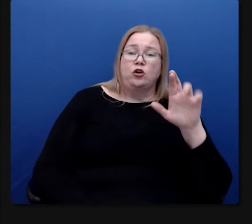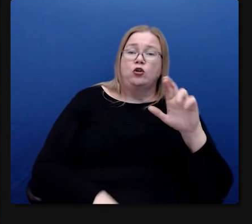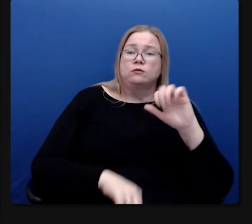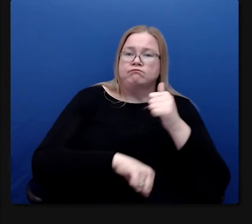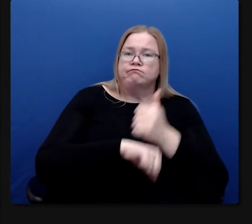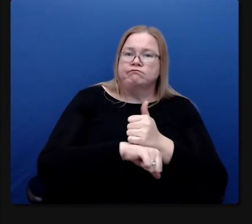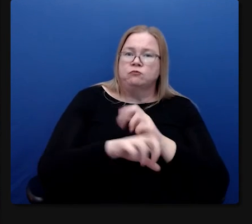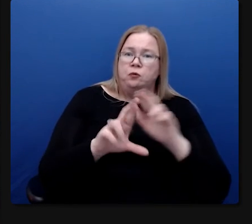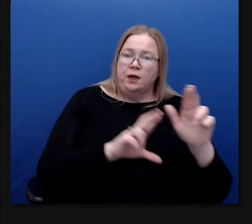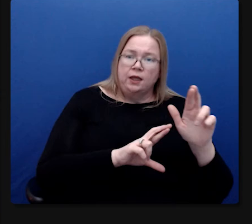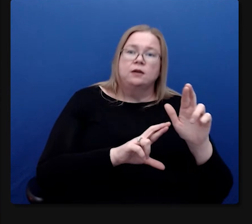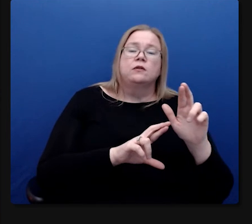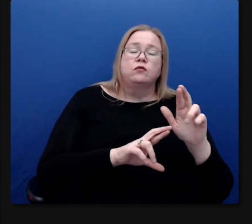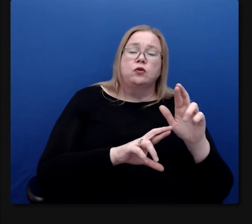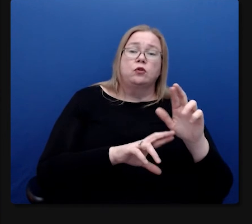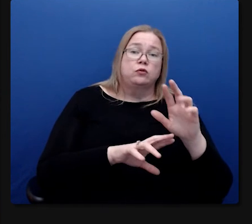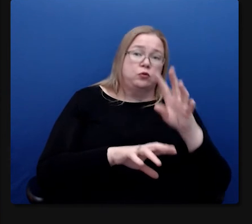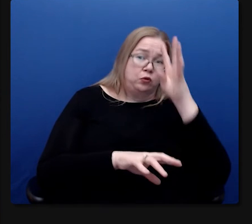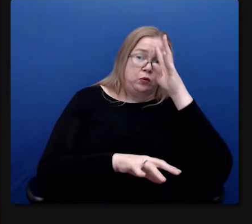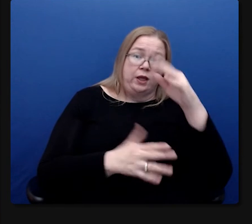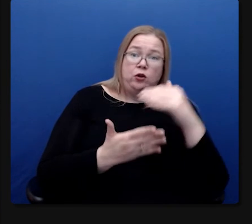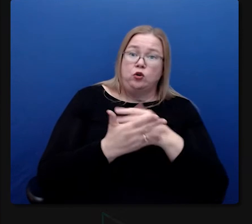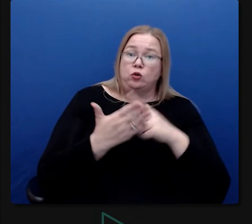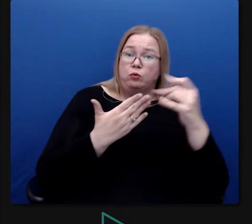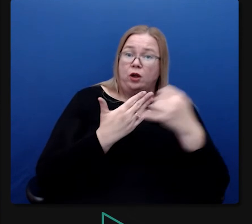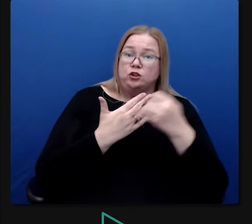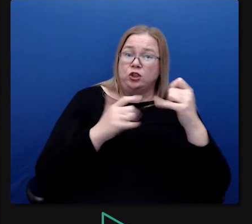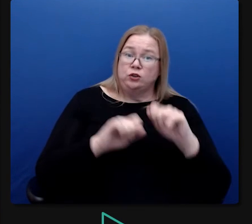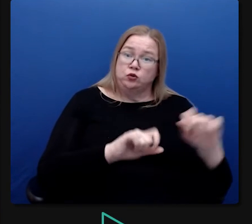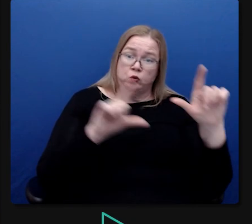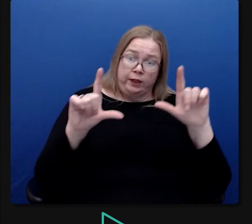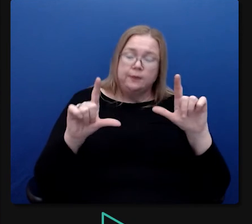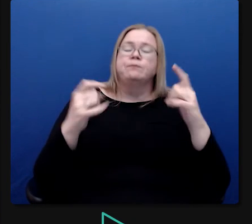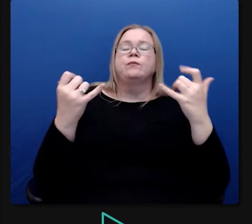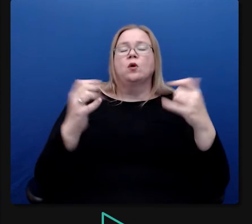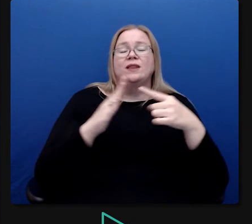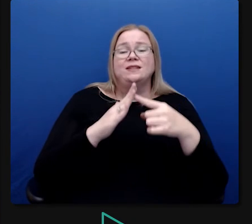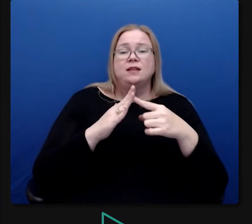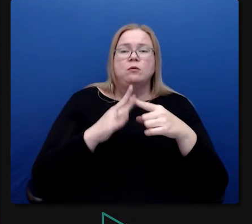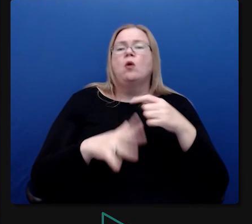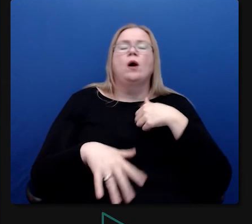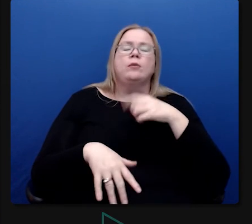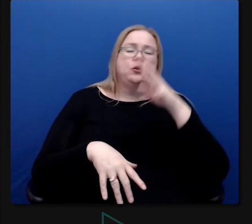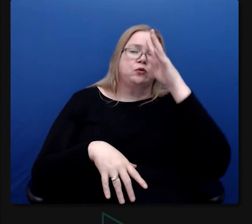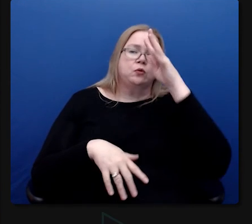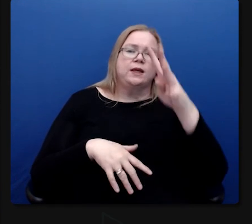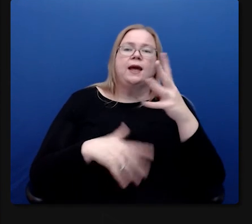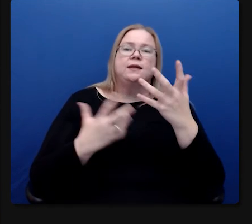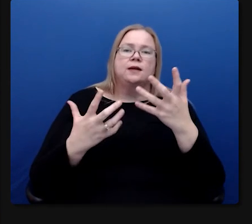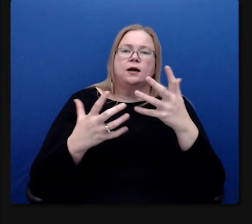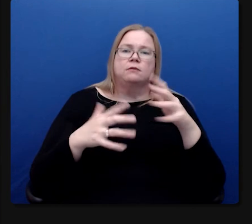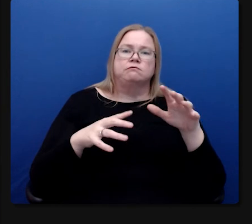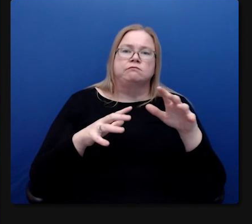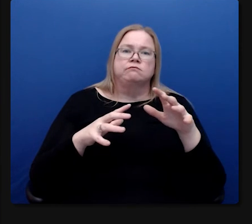and we're here at the Create a New Project screen. So for this demo, I'm just going to create a, I'm just going to take one